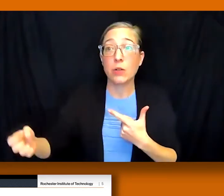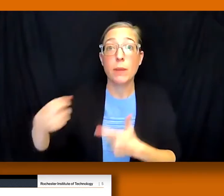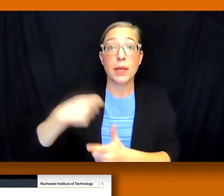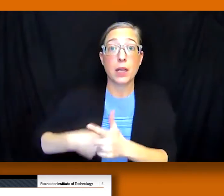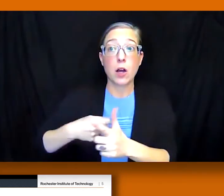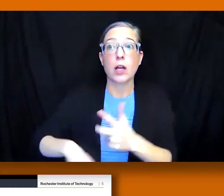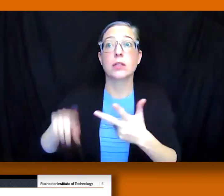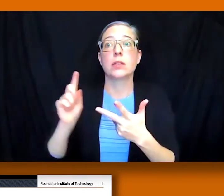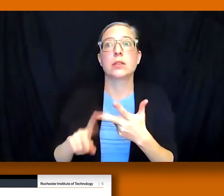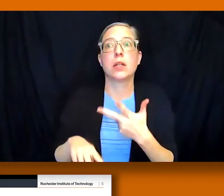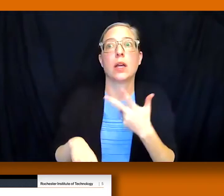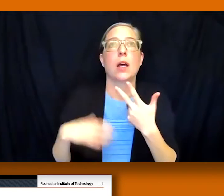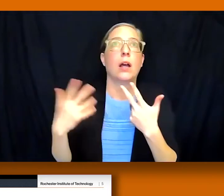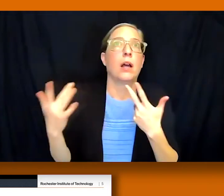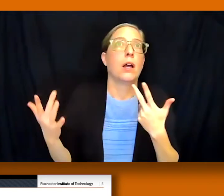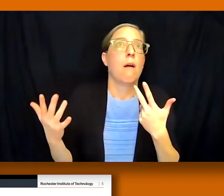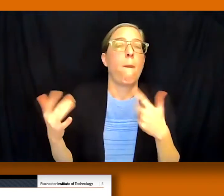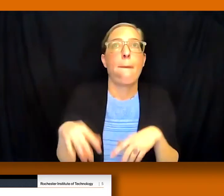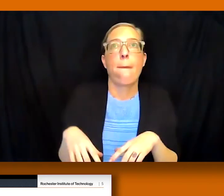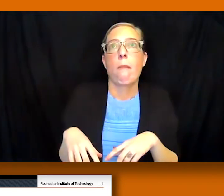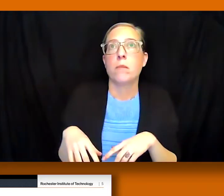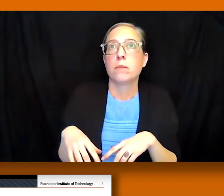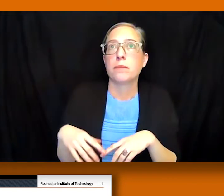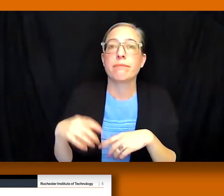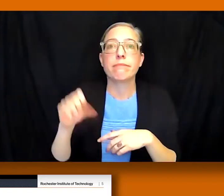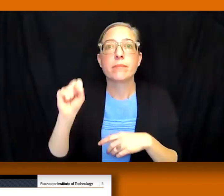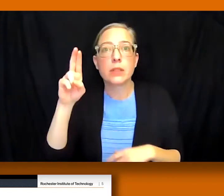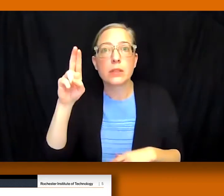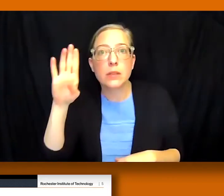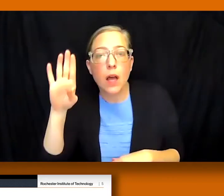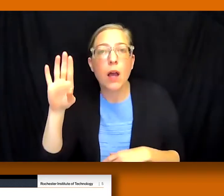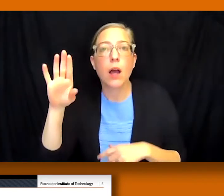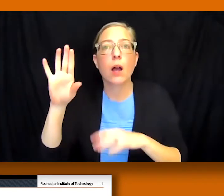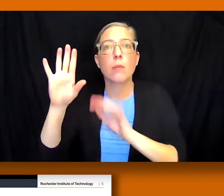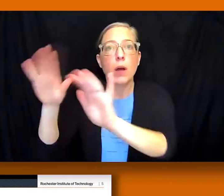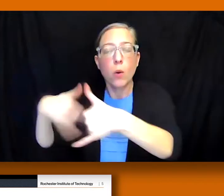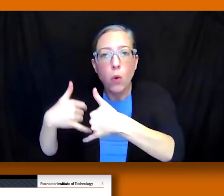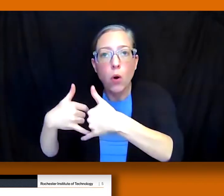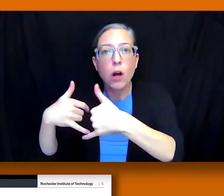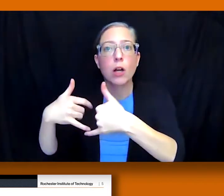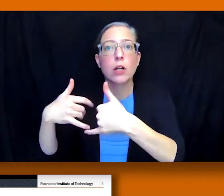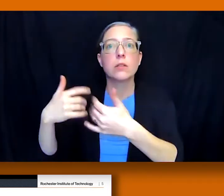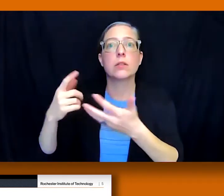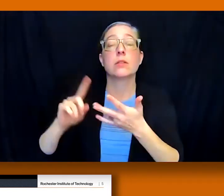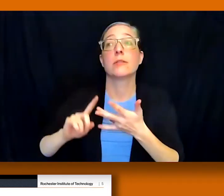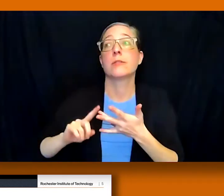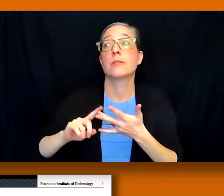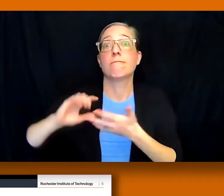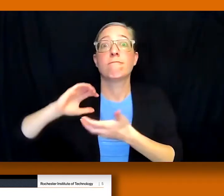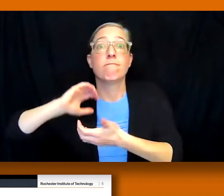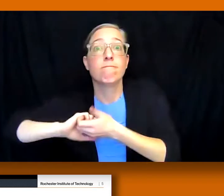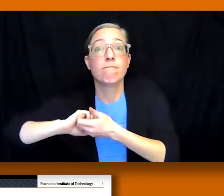subawards, vendors, consultants and any other project-specific costs.